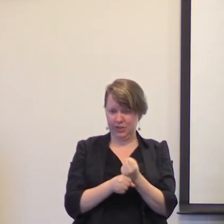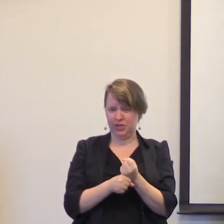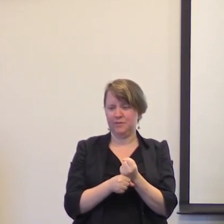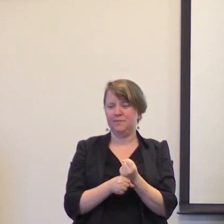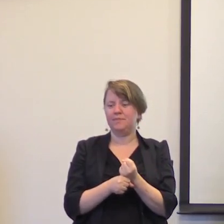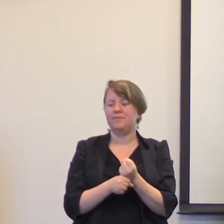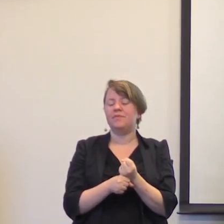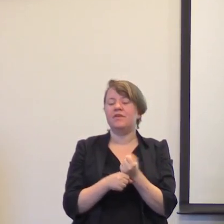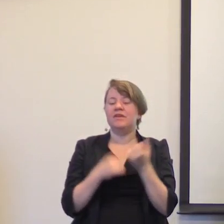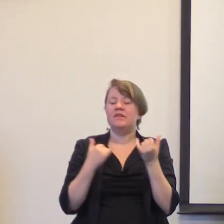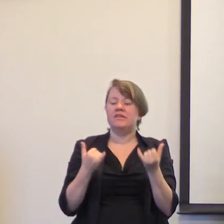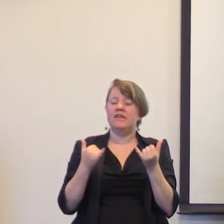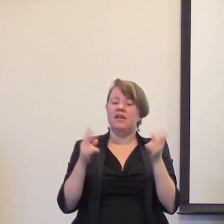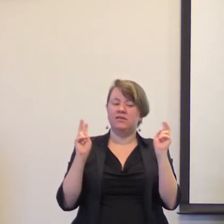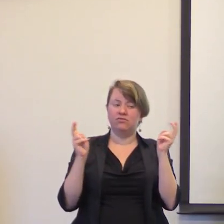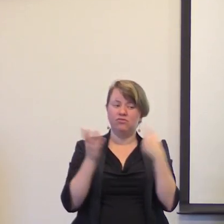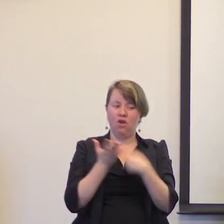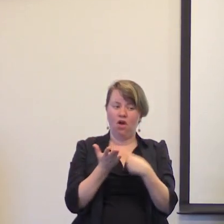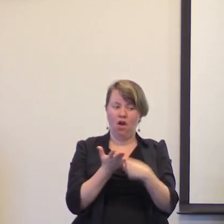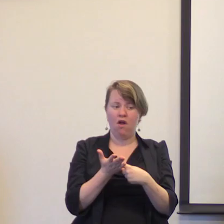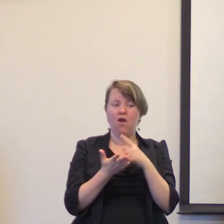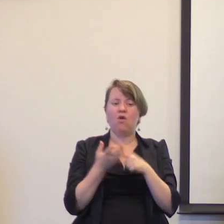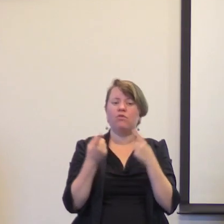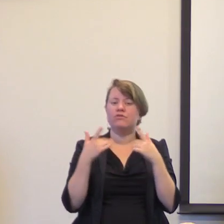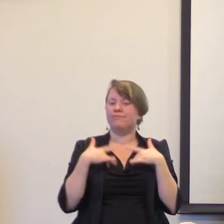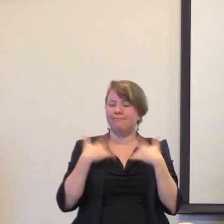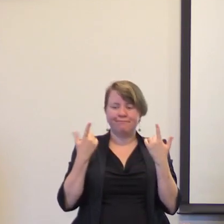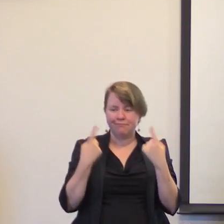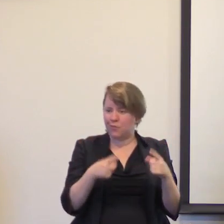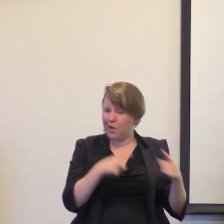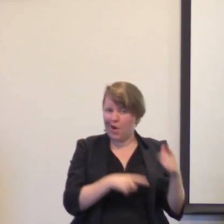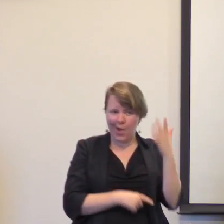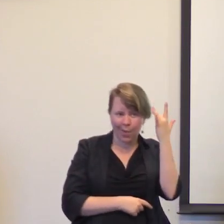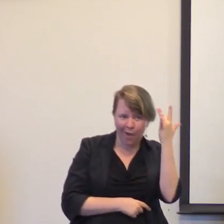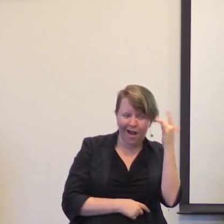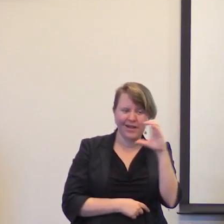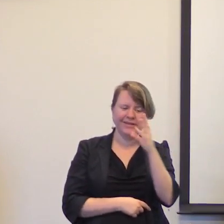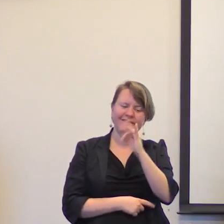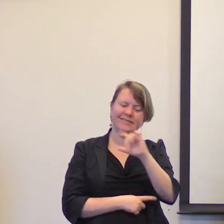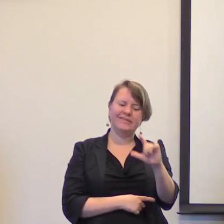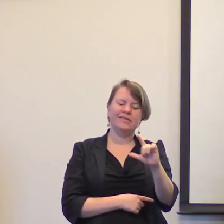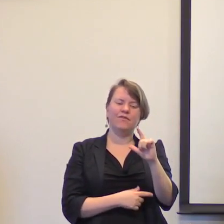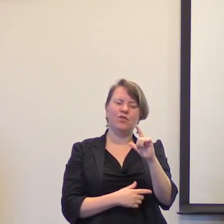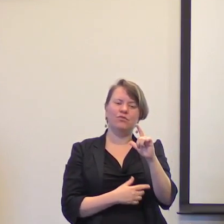Today's talk, What's Going On and Why: Civil Liberties and the Trump Administration: No